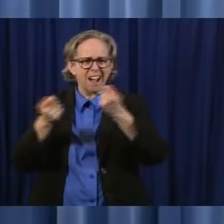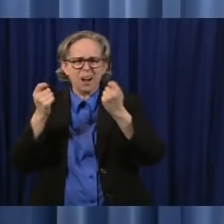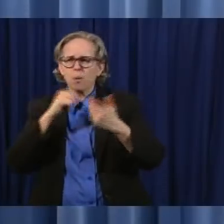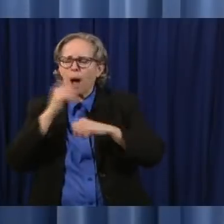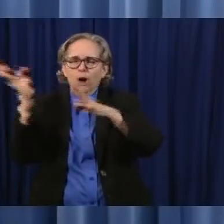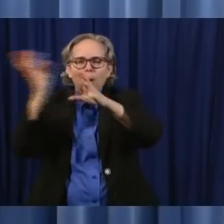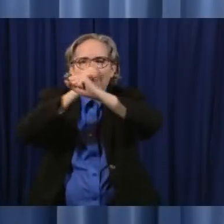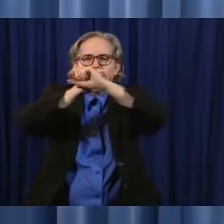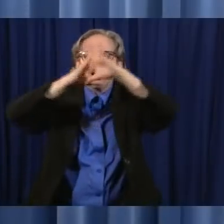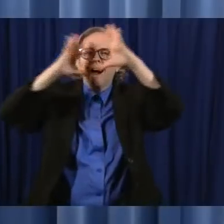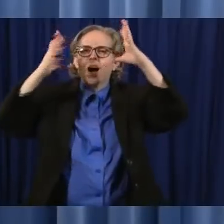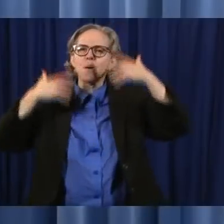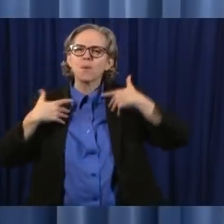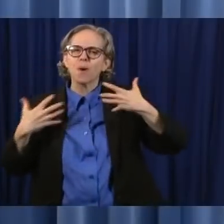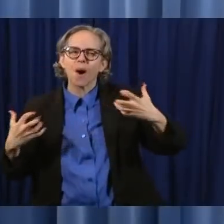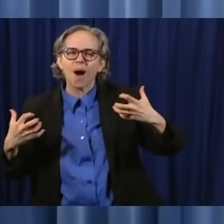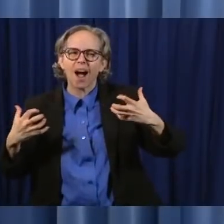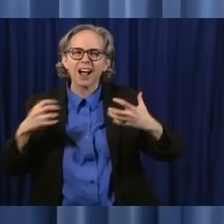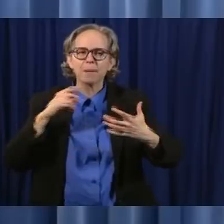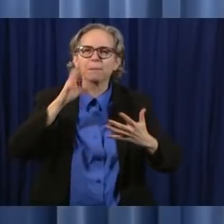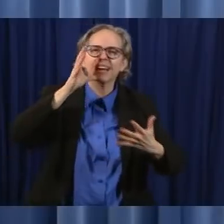I UNDERSTAND HOW HARD THIS IS